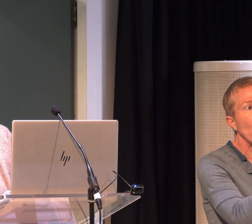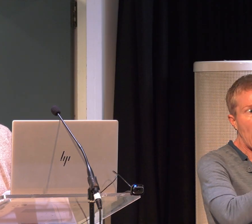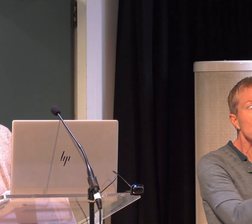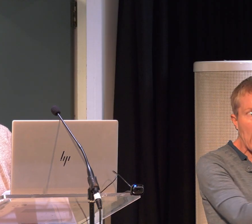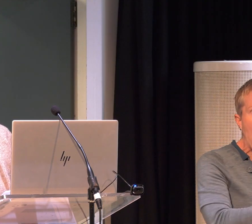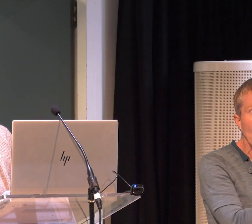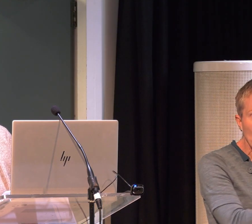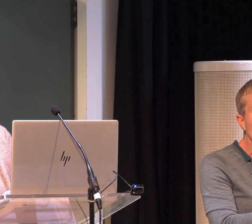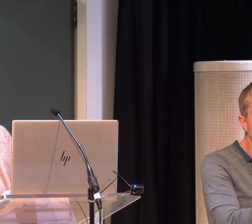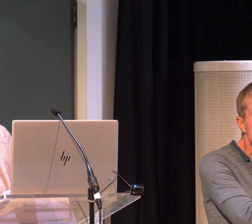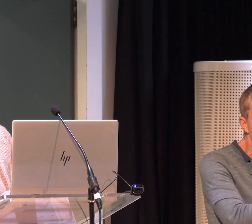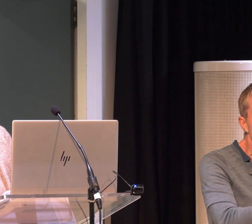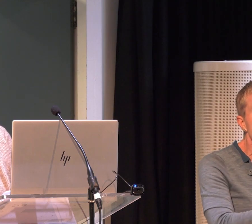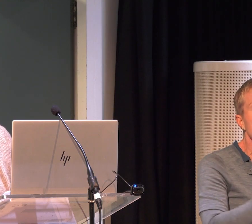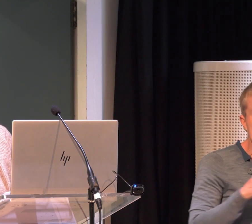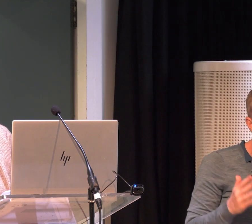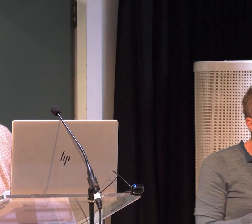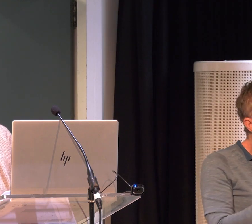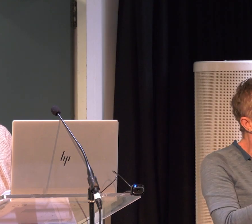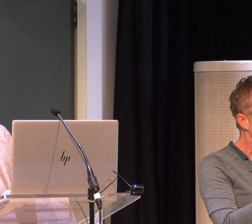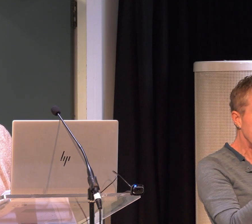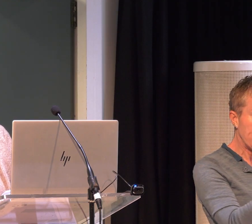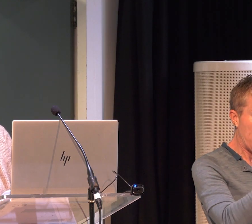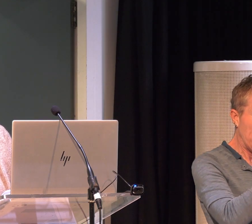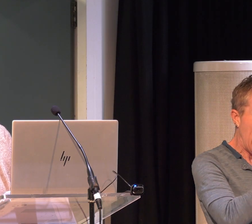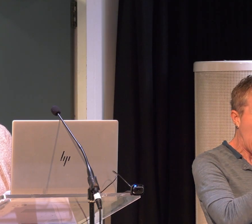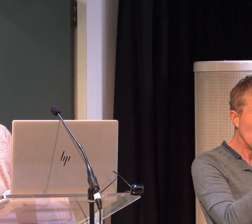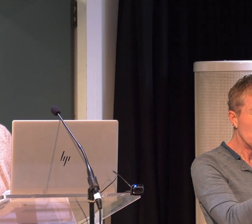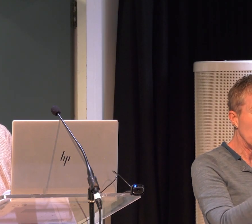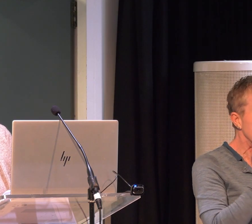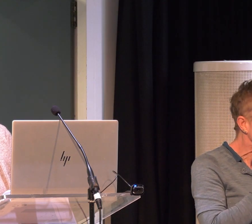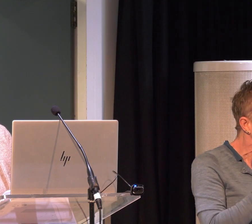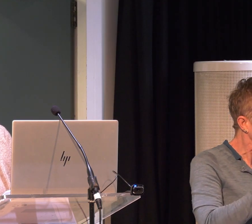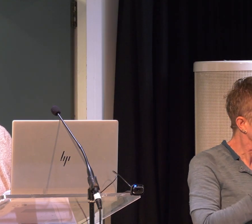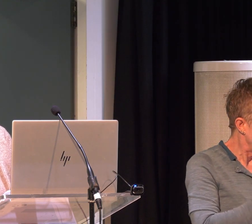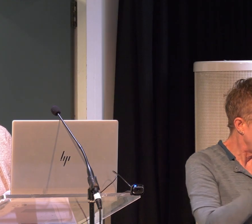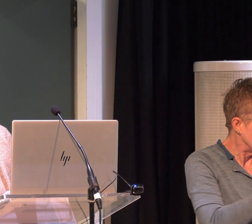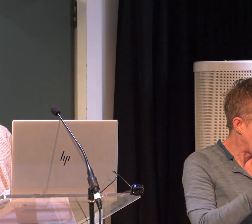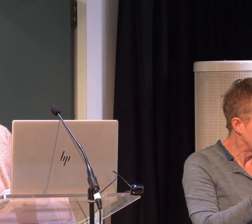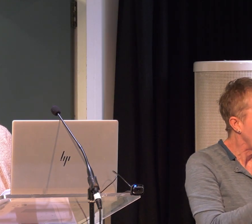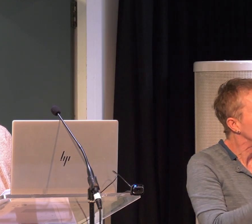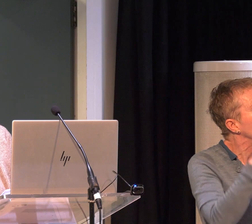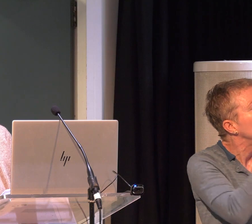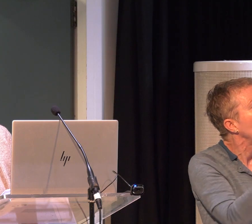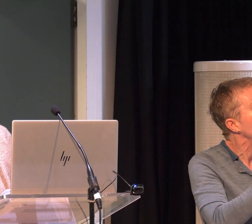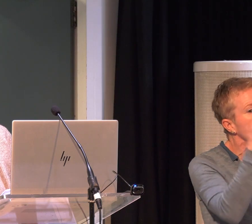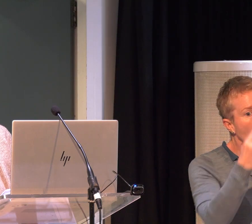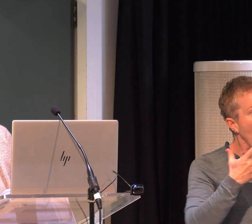and development of 605 teachers and support staff, and has helped develop a practise of 230 artists.